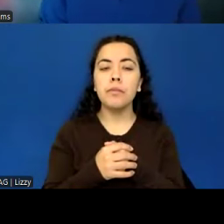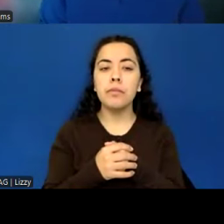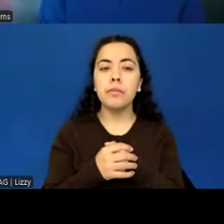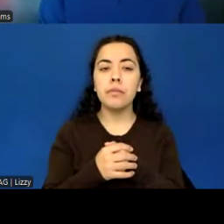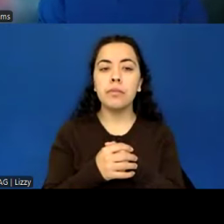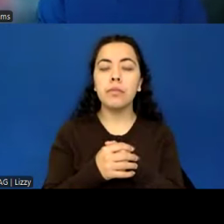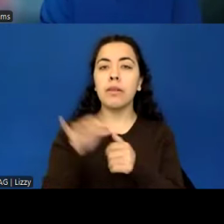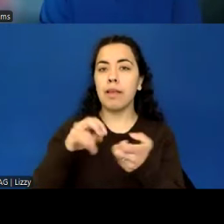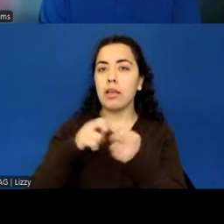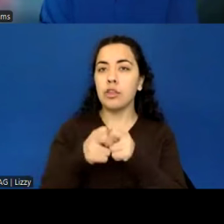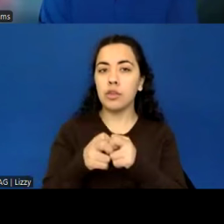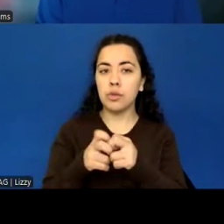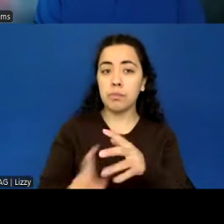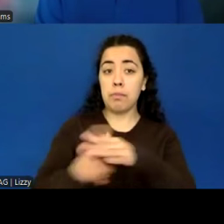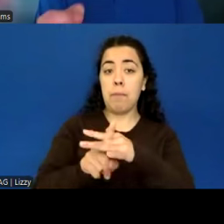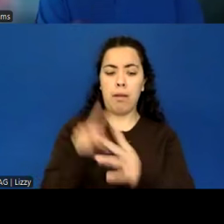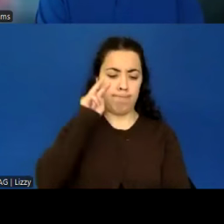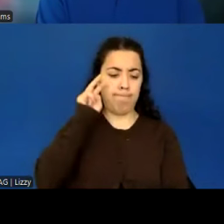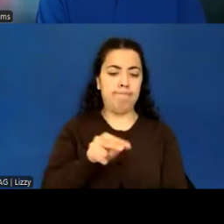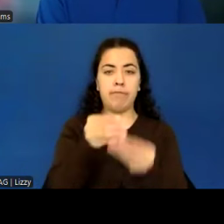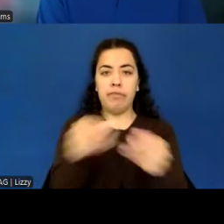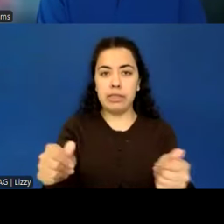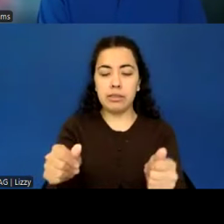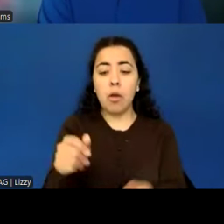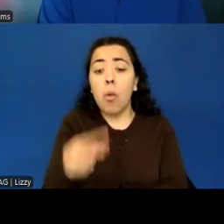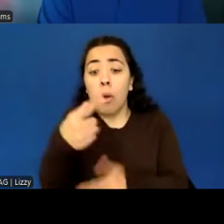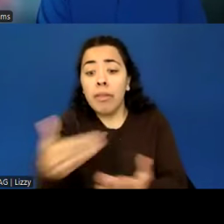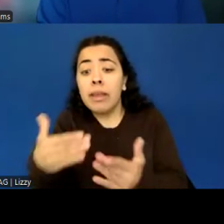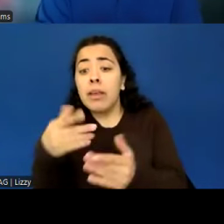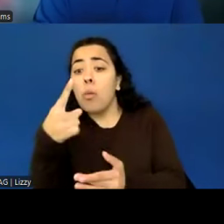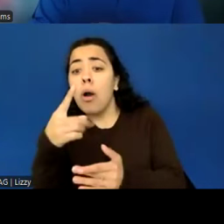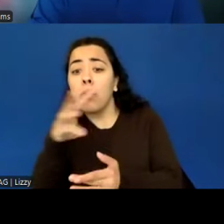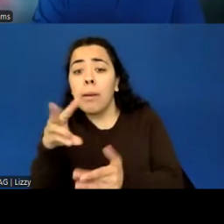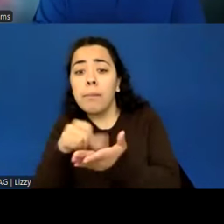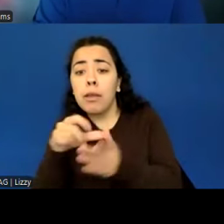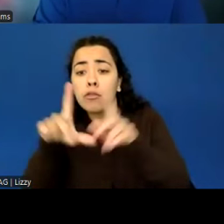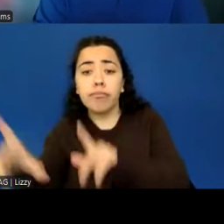done. Not just fixing something on a single page with a button. But if a button is implemented